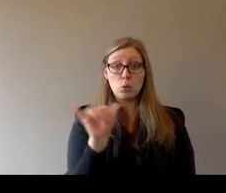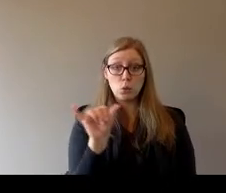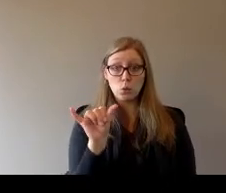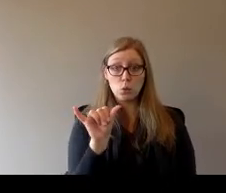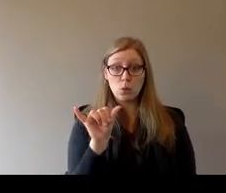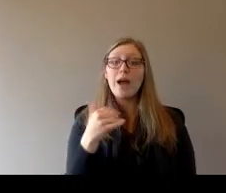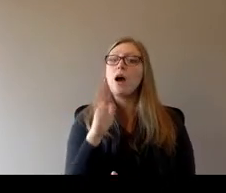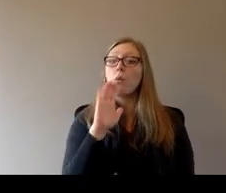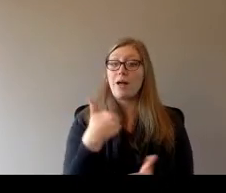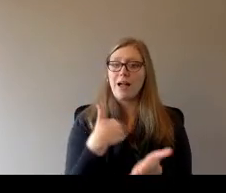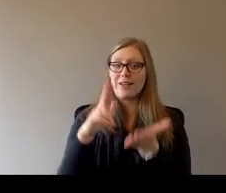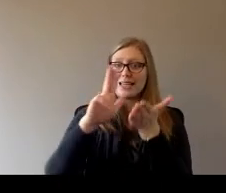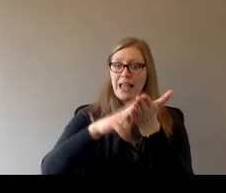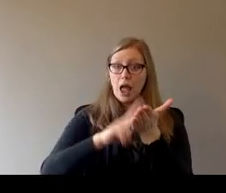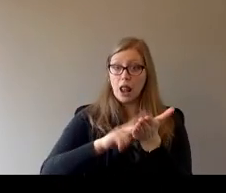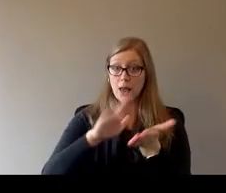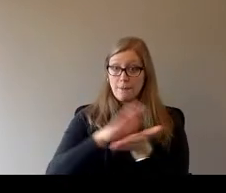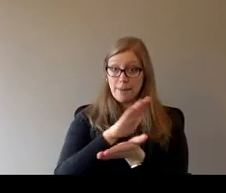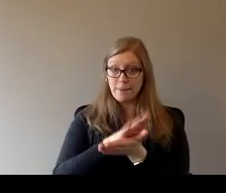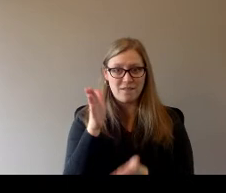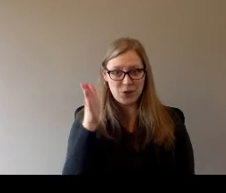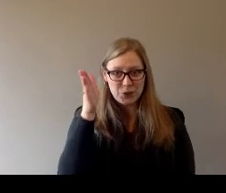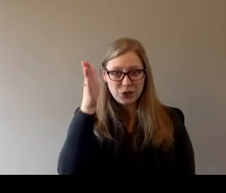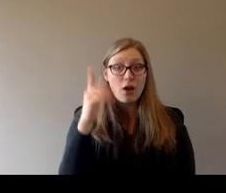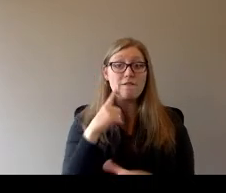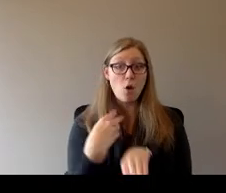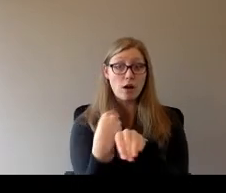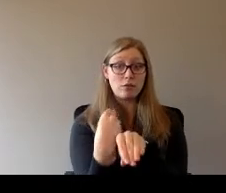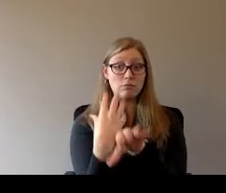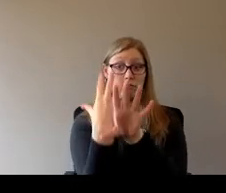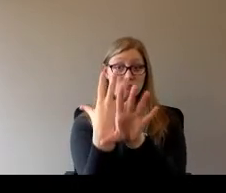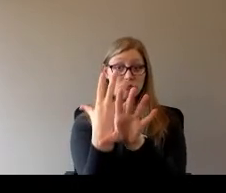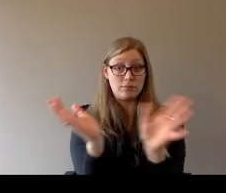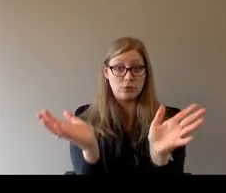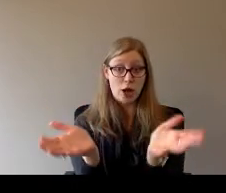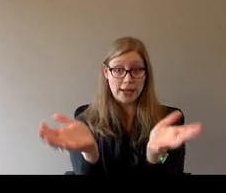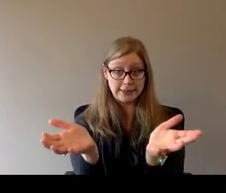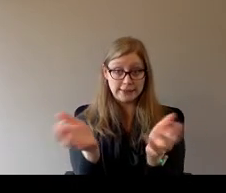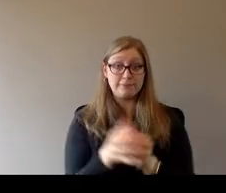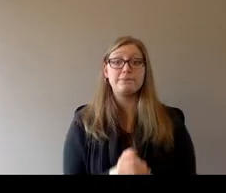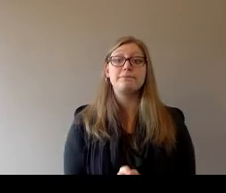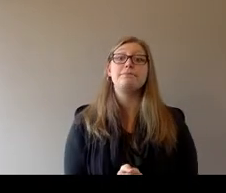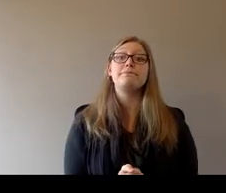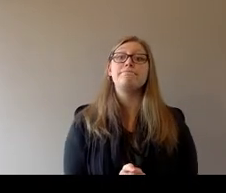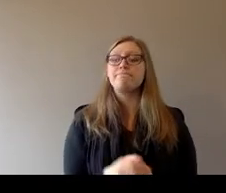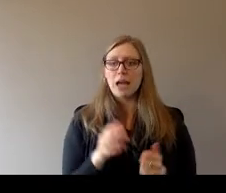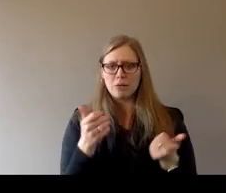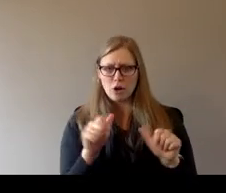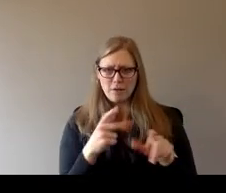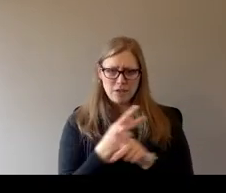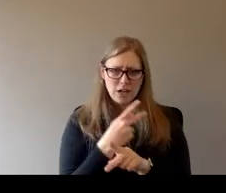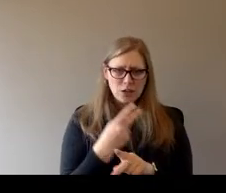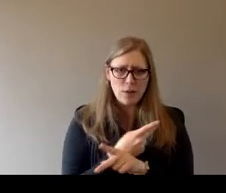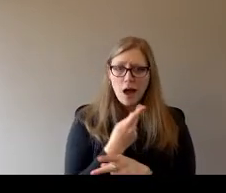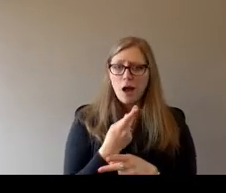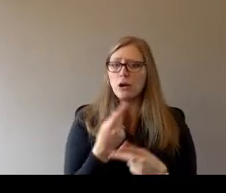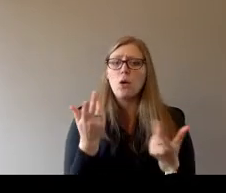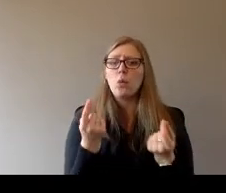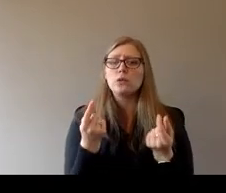sheet in the future for video chats. So I'm looking into platforms, such as Zoom and Google Voice.